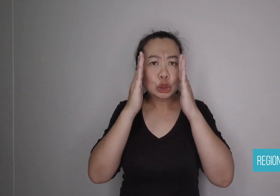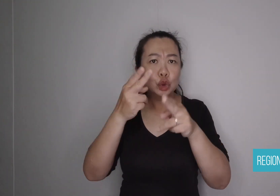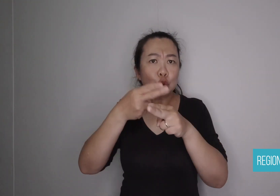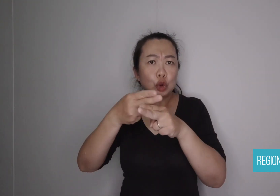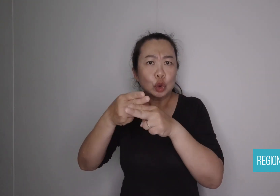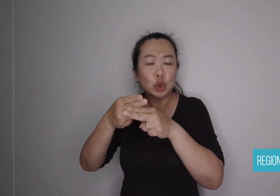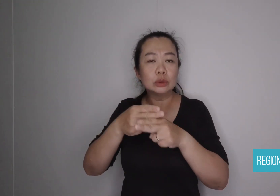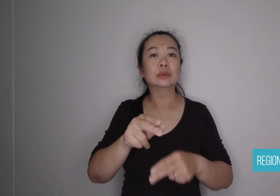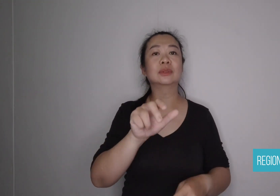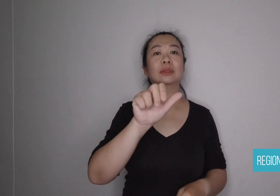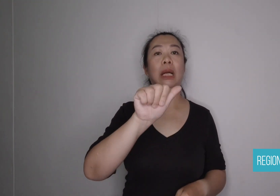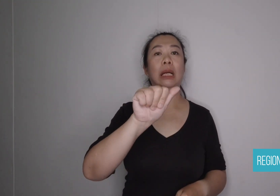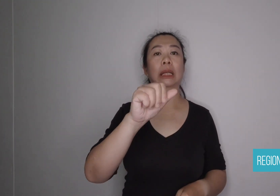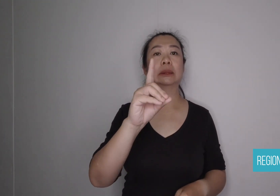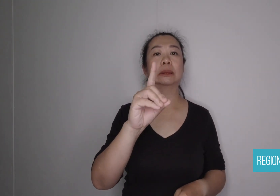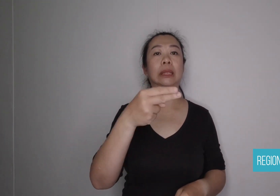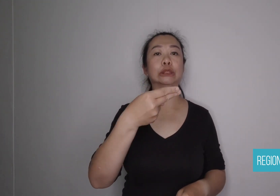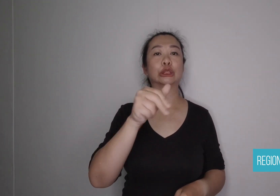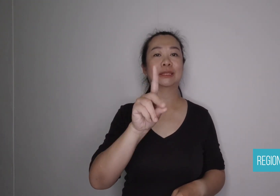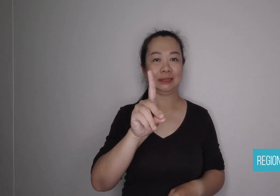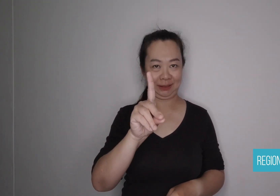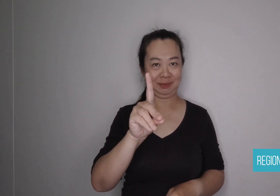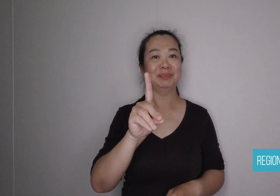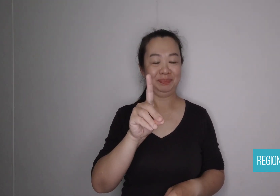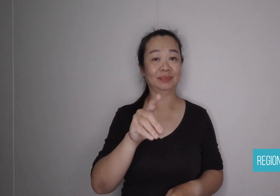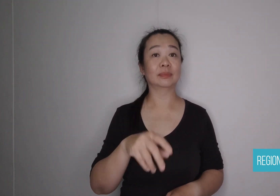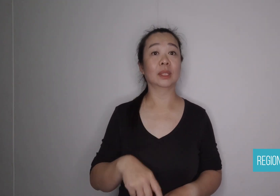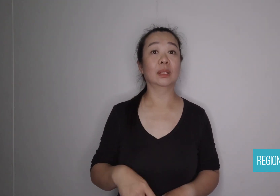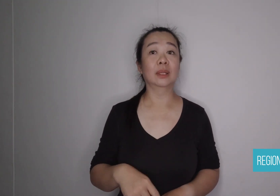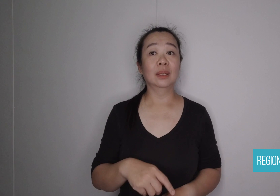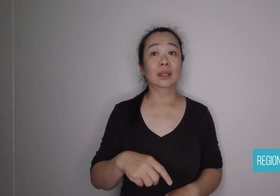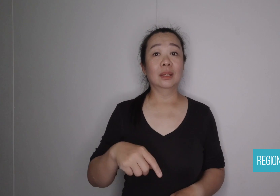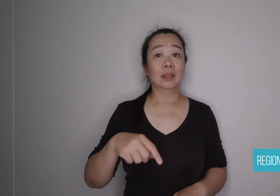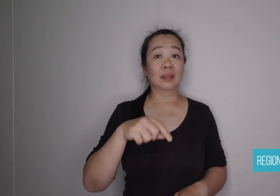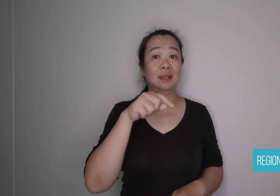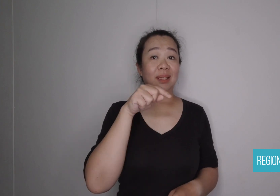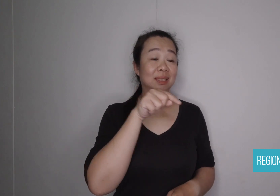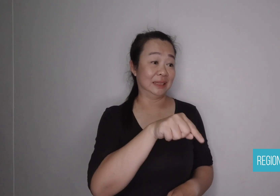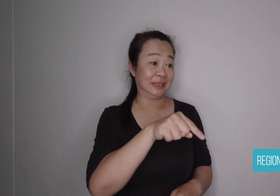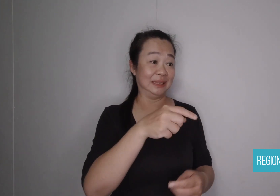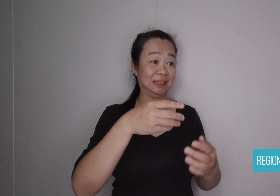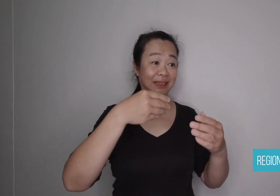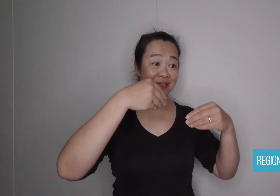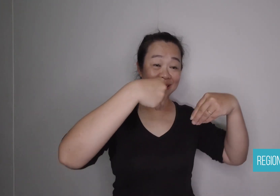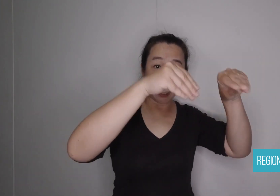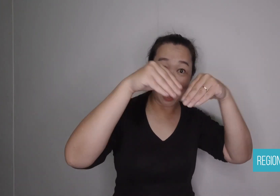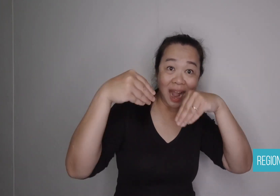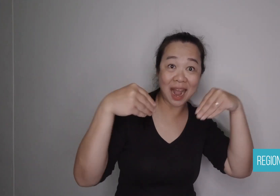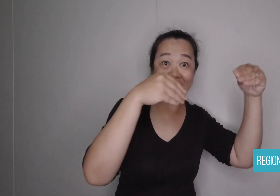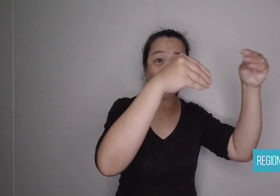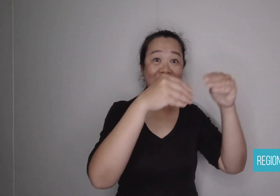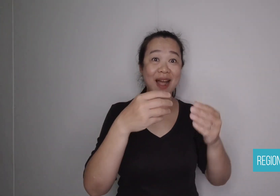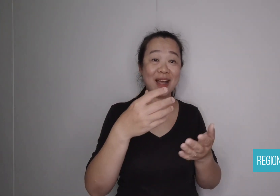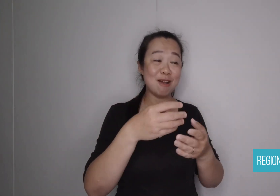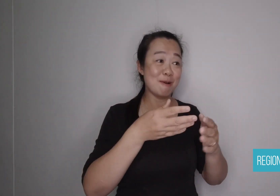sales allows the bakery to continue operating. A local school principal,